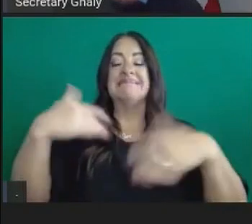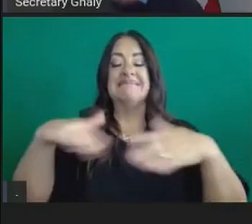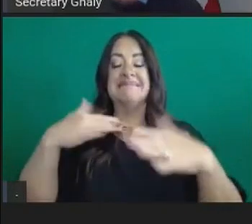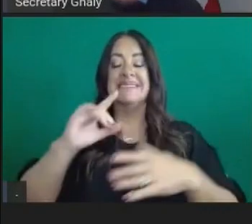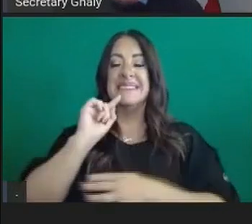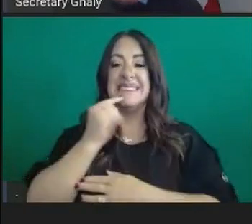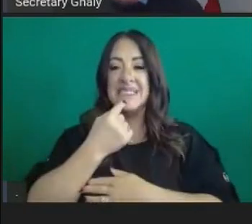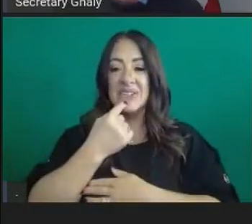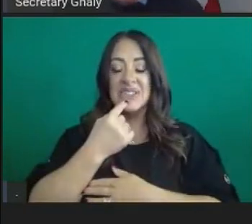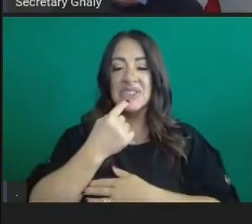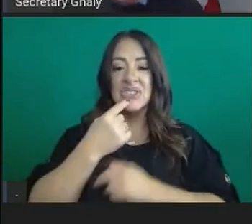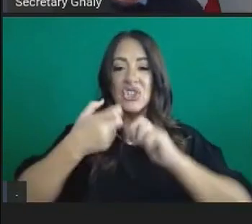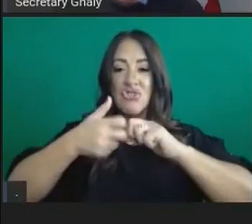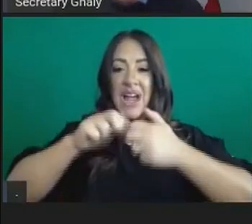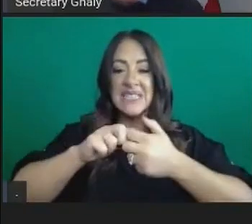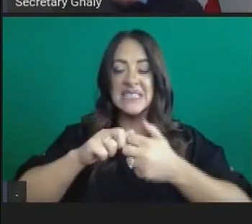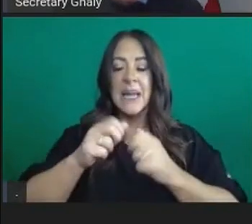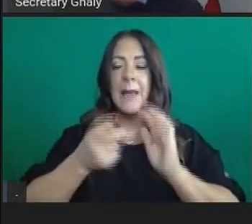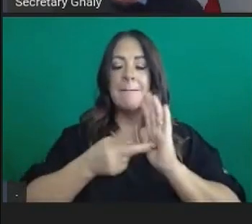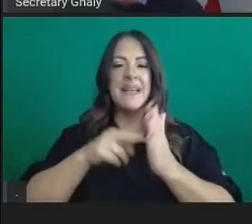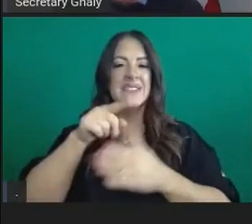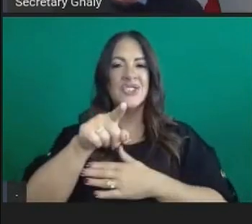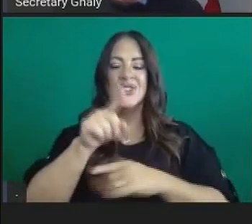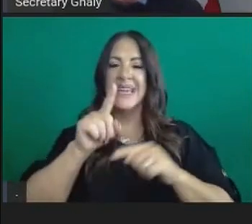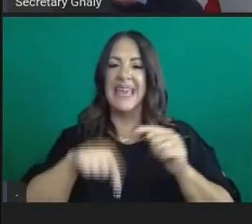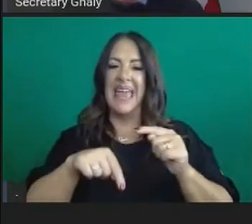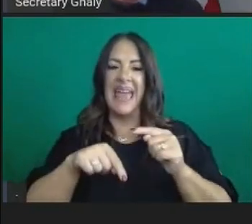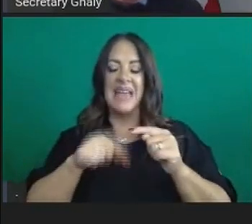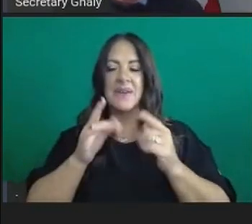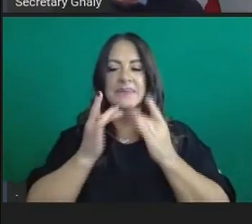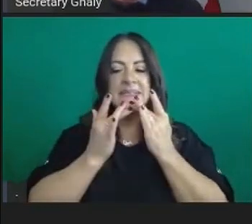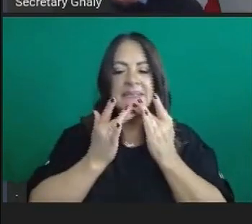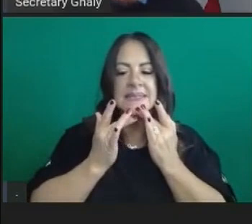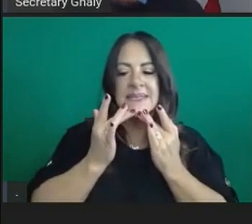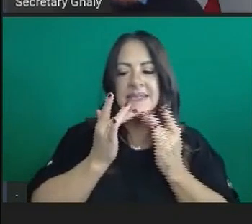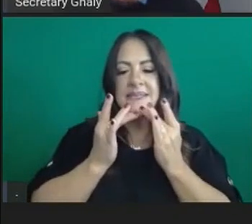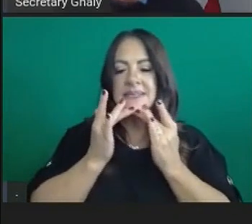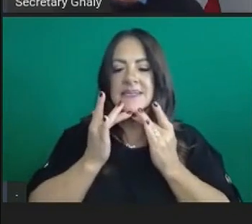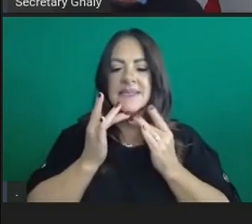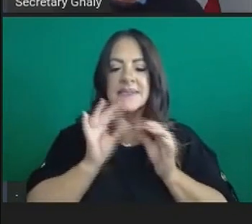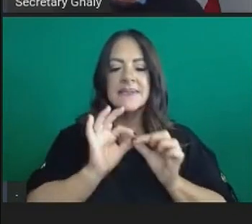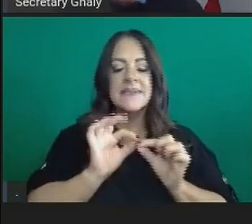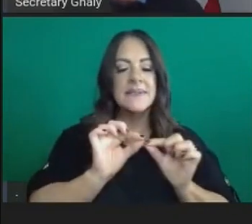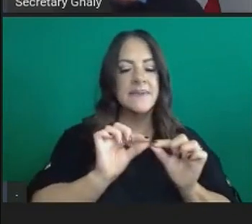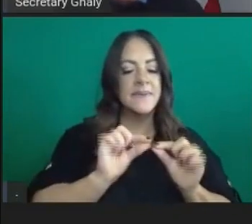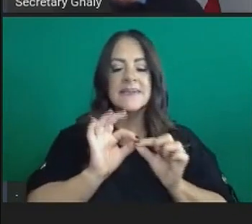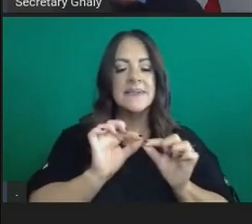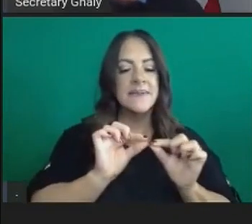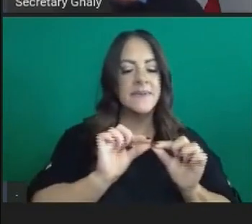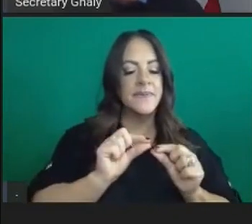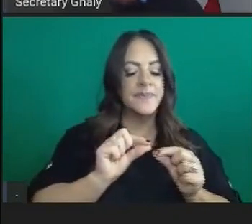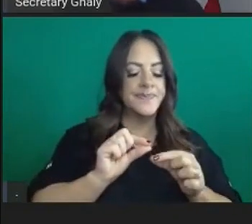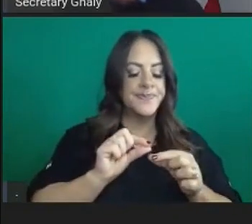WORD HERE THAT I THINK IS -- IT'S AN IMPORTANT ONE TO SAY THAT IN CRISIS CARE ARE YOU IN